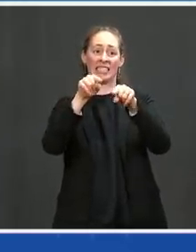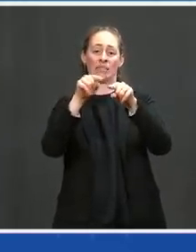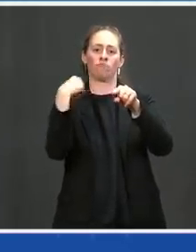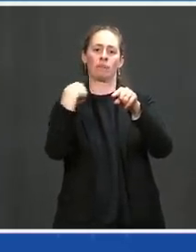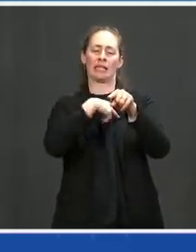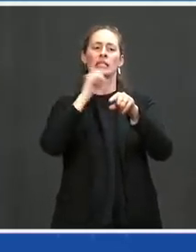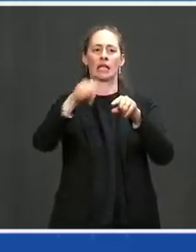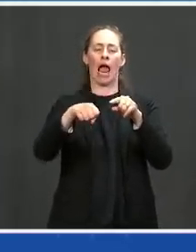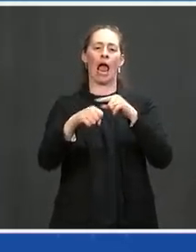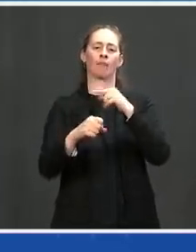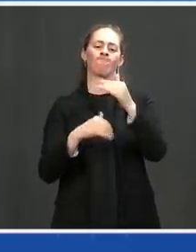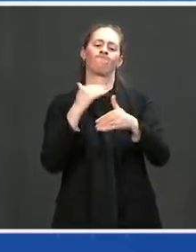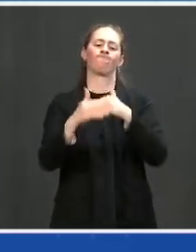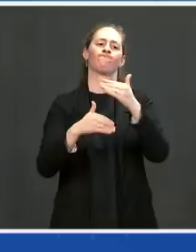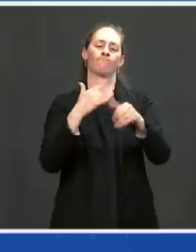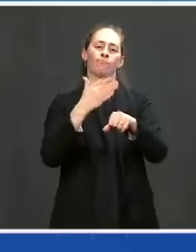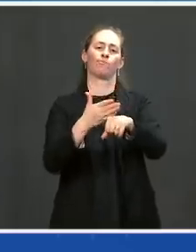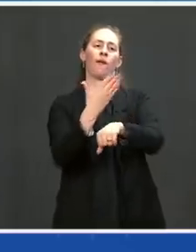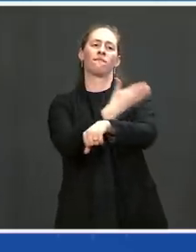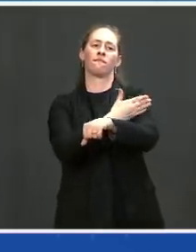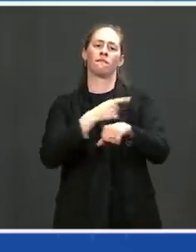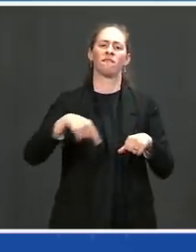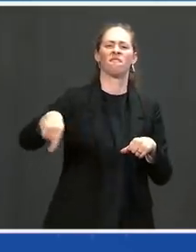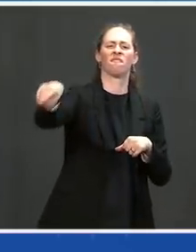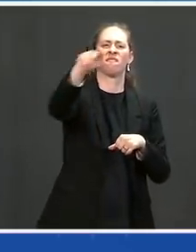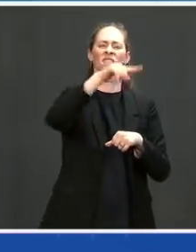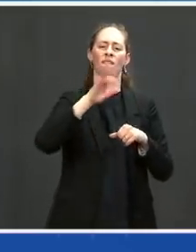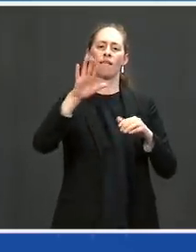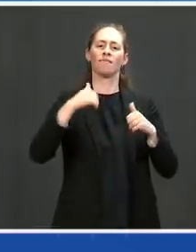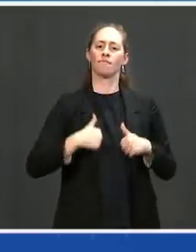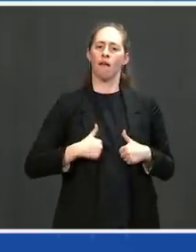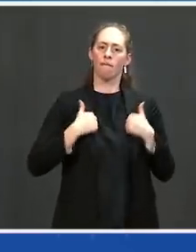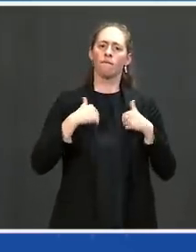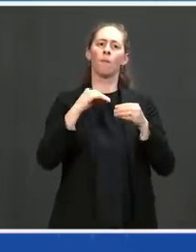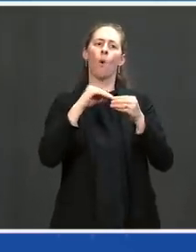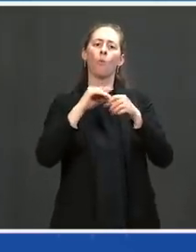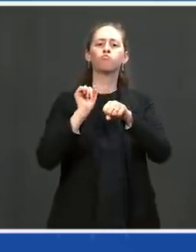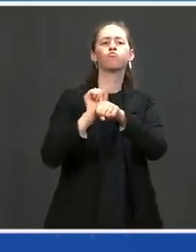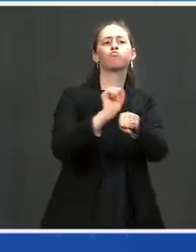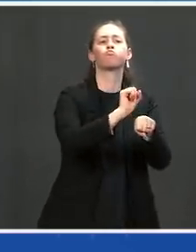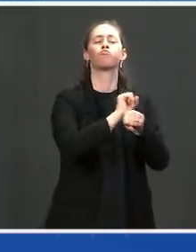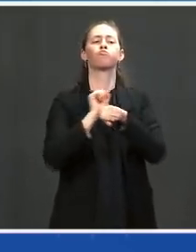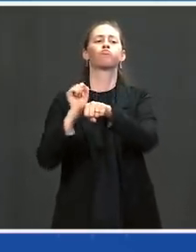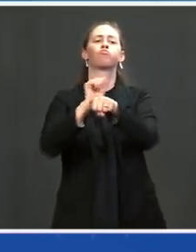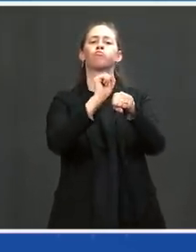at the same time providing really good jobs for people.